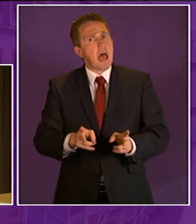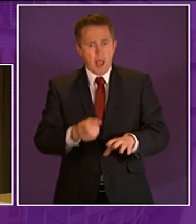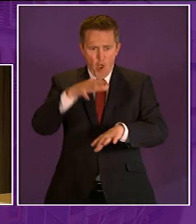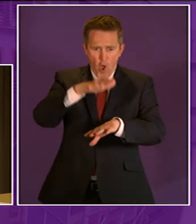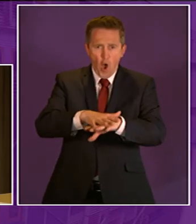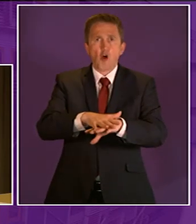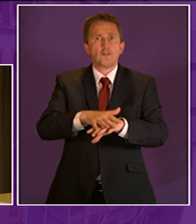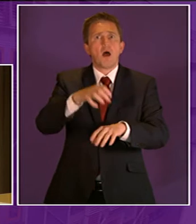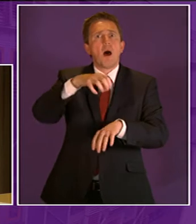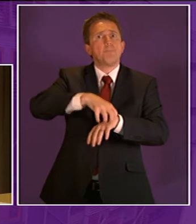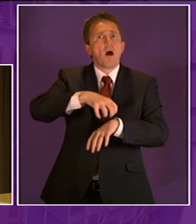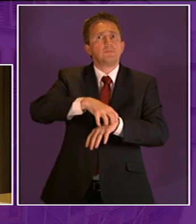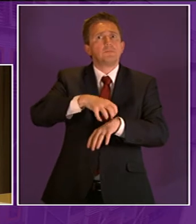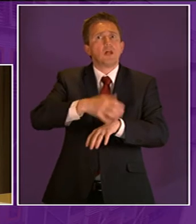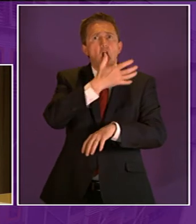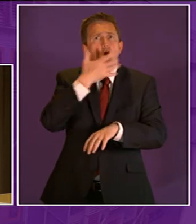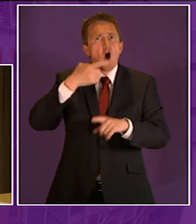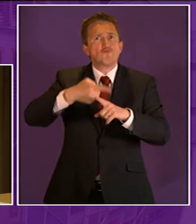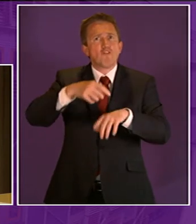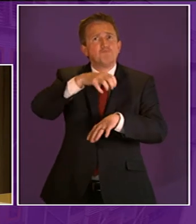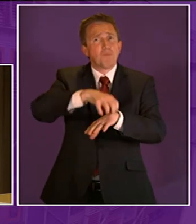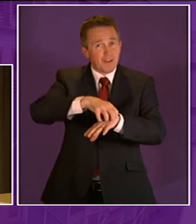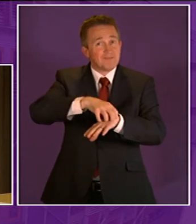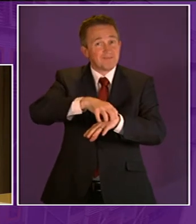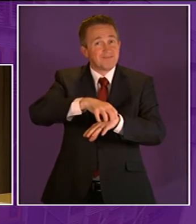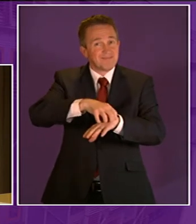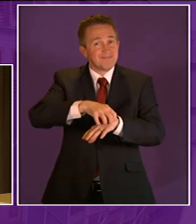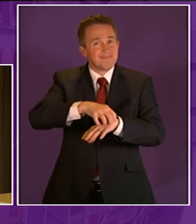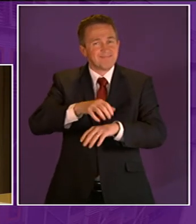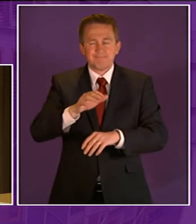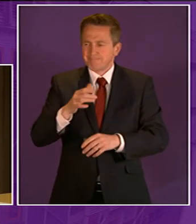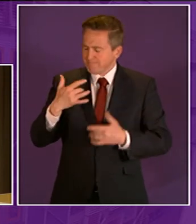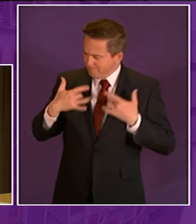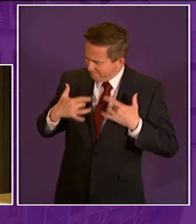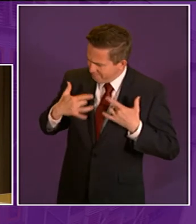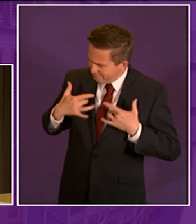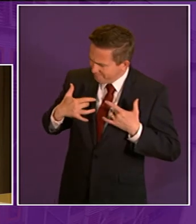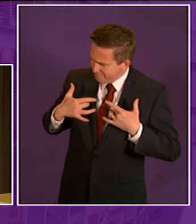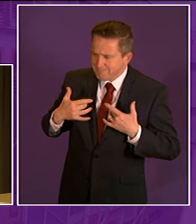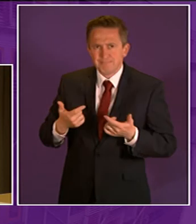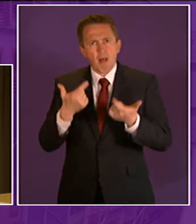It is not surprising that there is a level of confusion and mystery surrounding the Easter